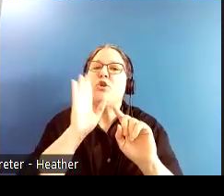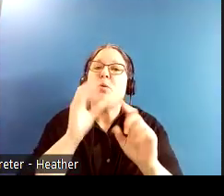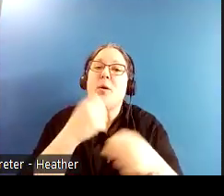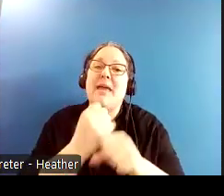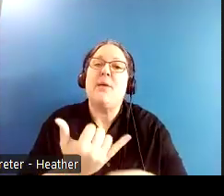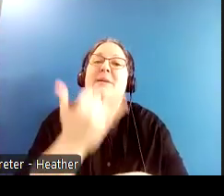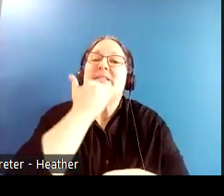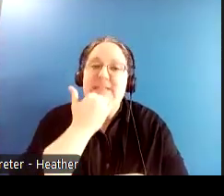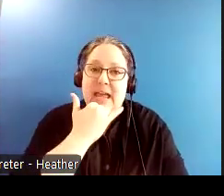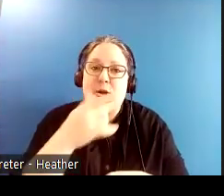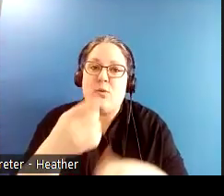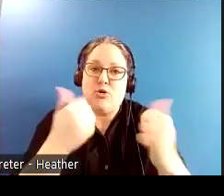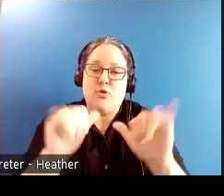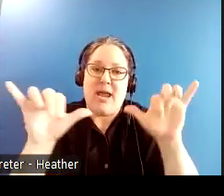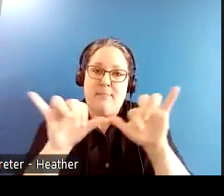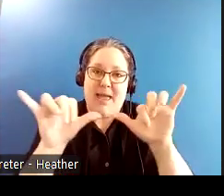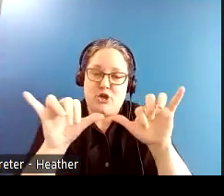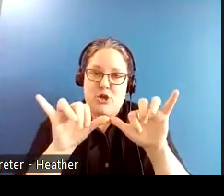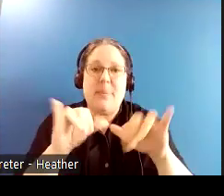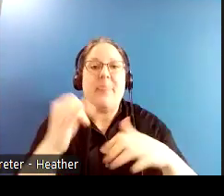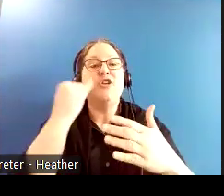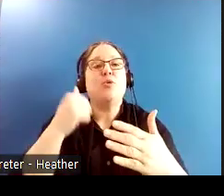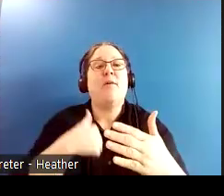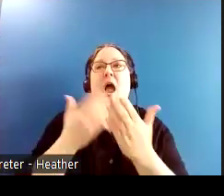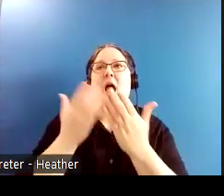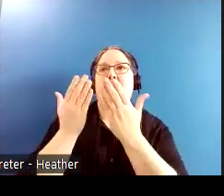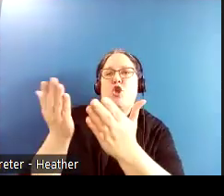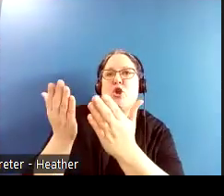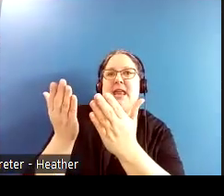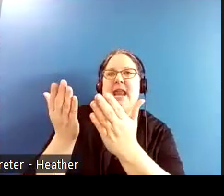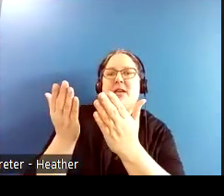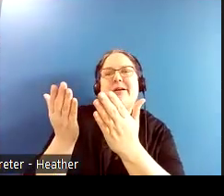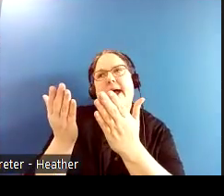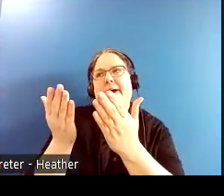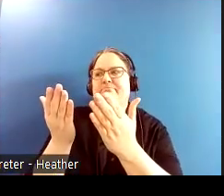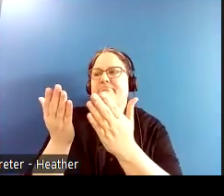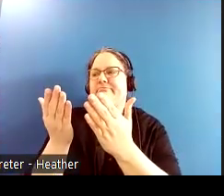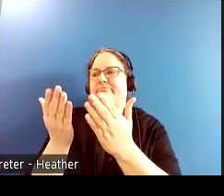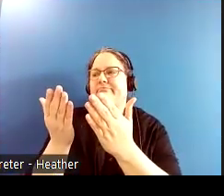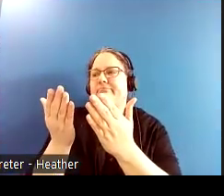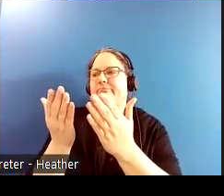you're trying to measure it. So if I'm looking at the location of a particular uh uh astronomical